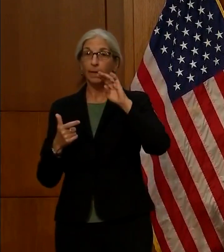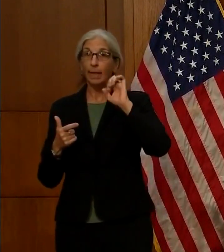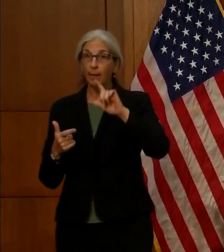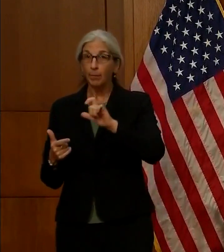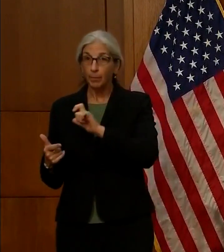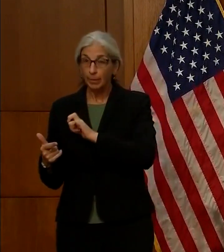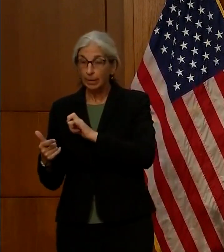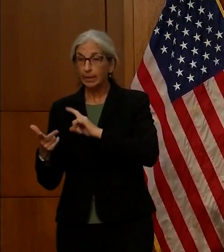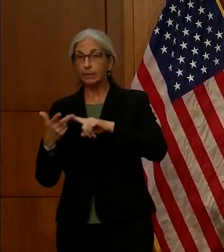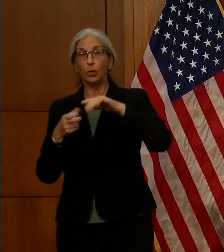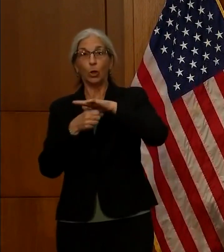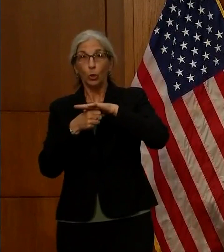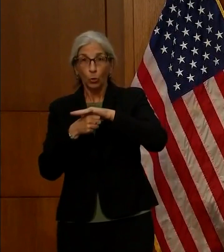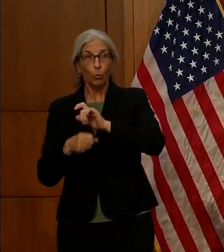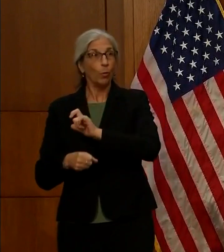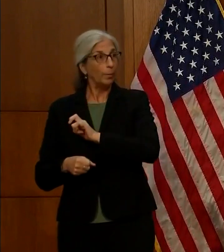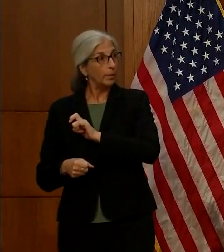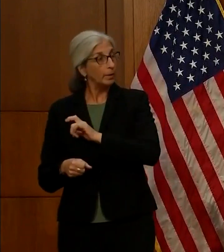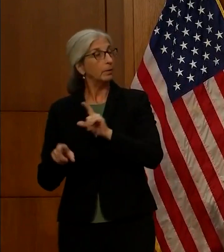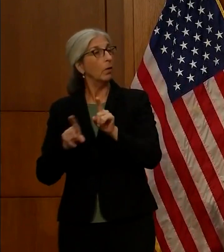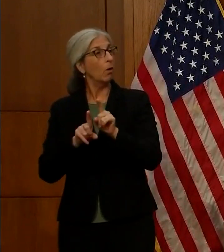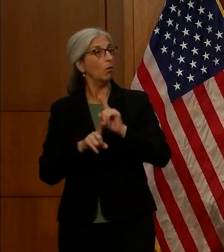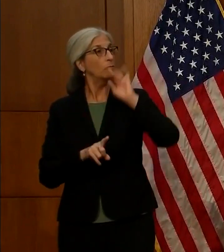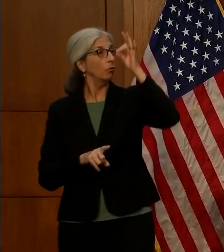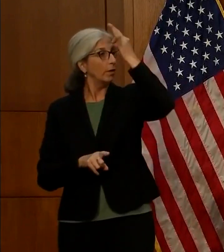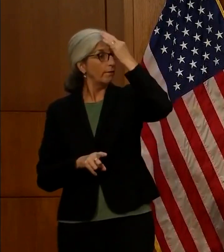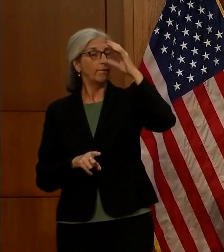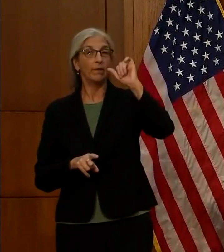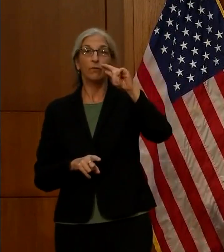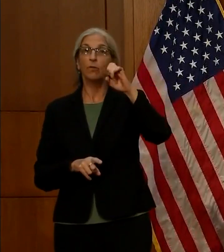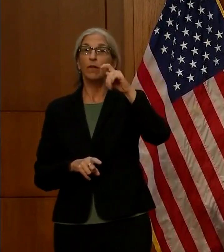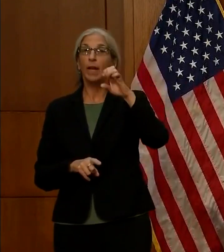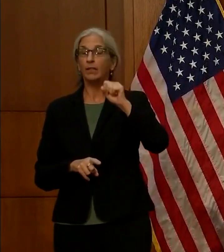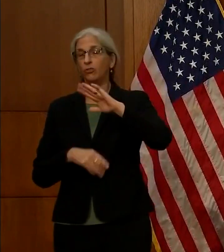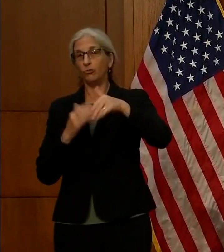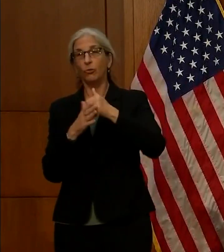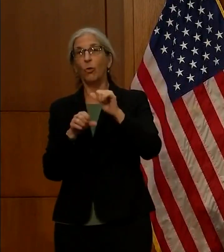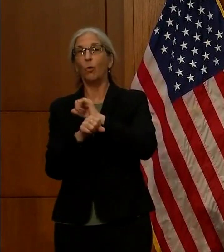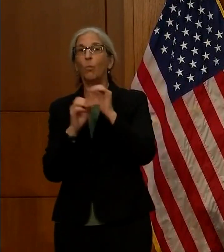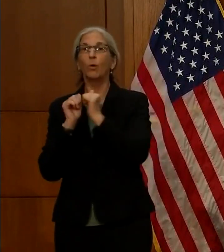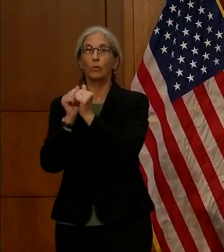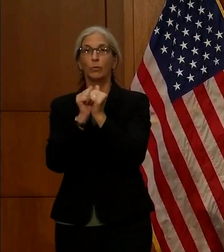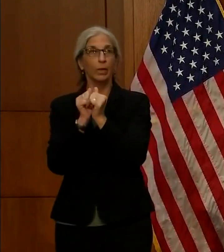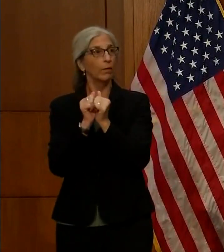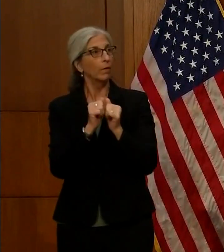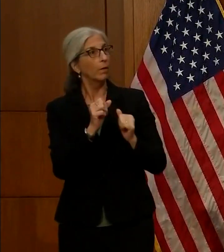STATE POLICE THE CAPITOL POLICE WORK VERY CLOSELY WITH OUR